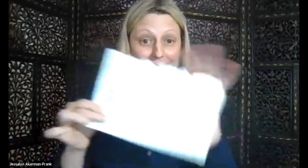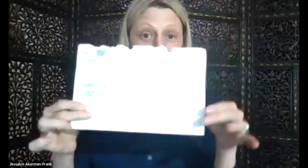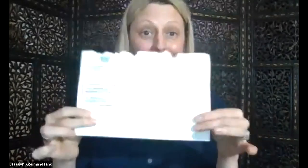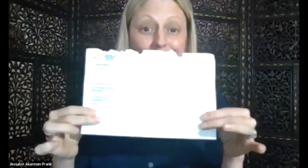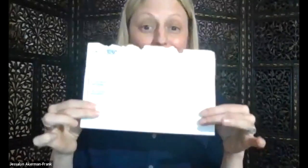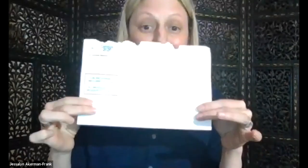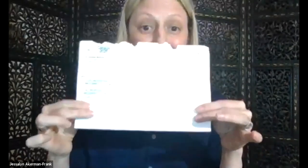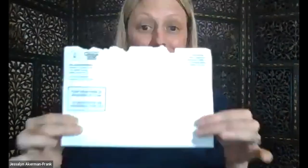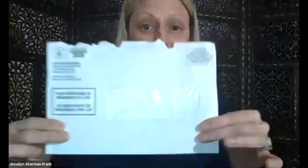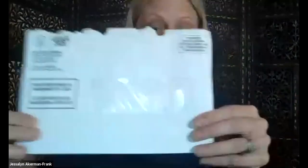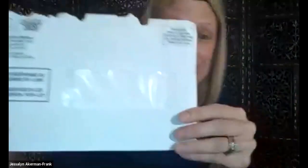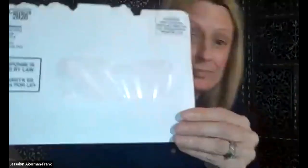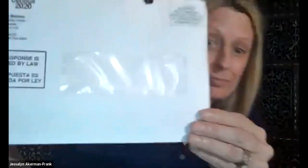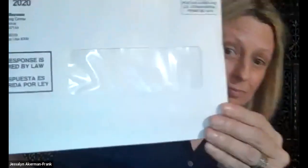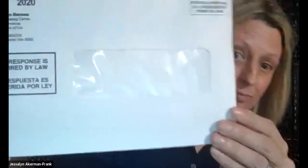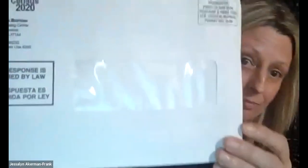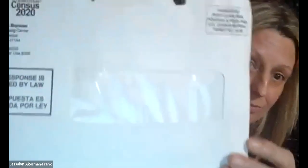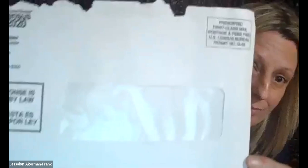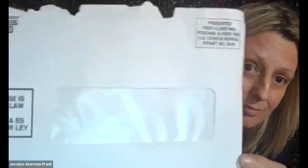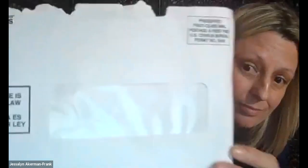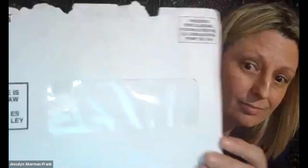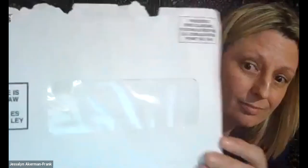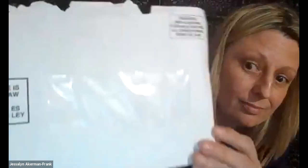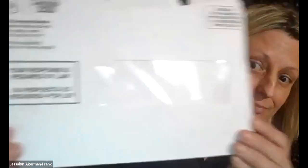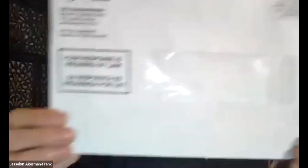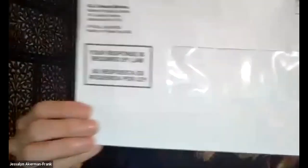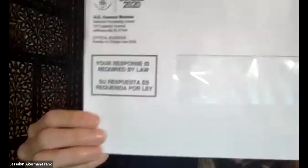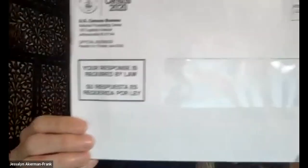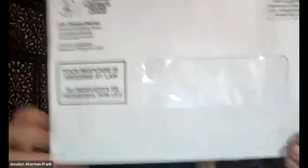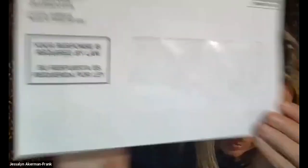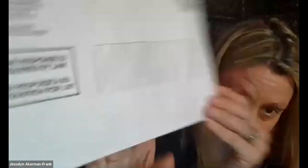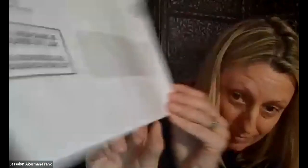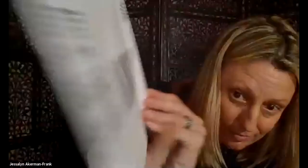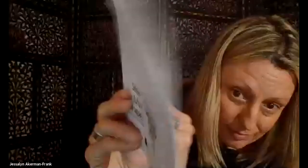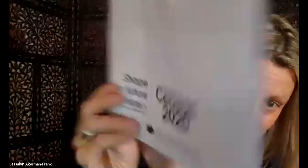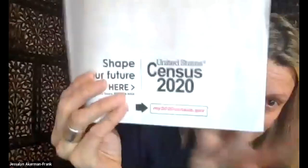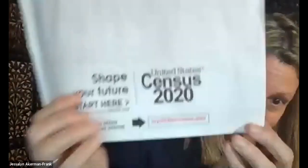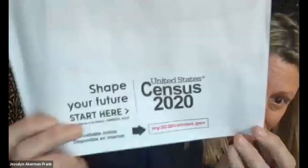Many of us maybe received a letter in the mail with, and an envelope like